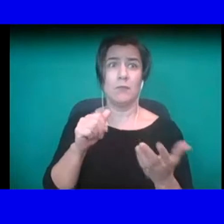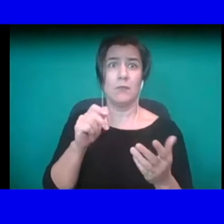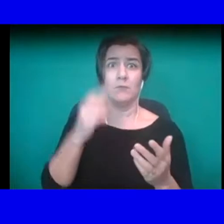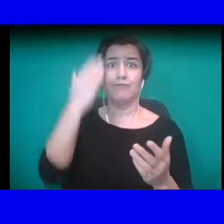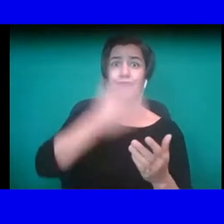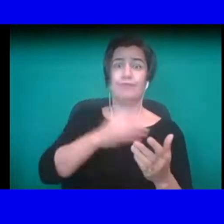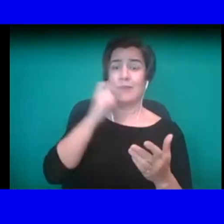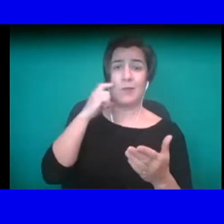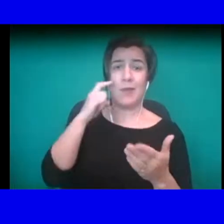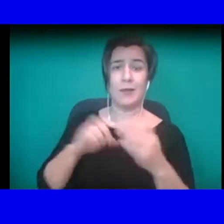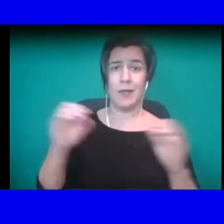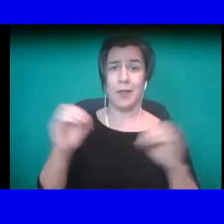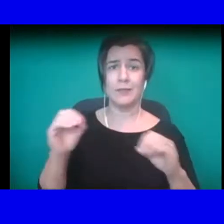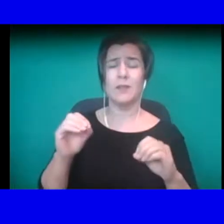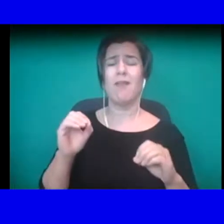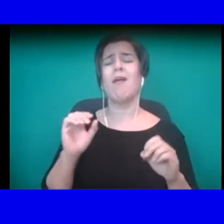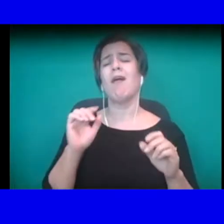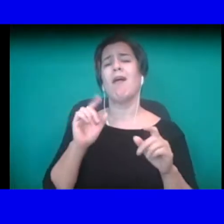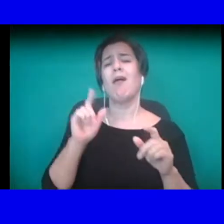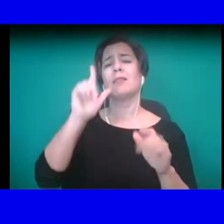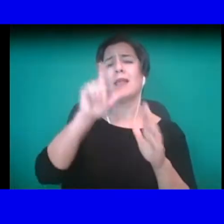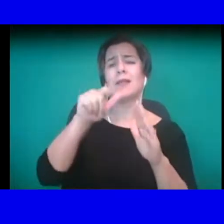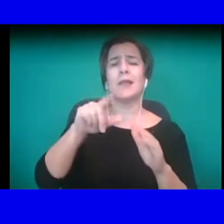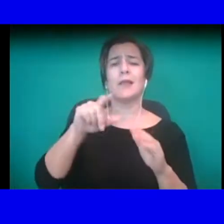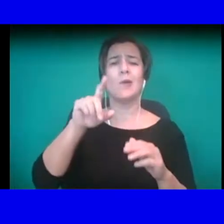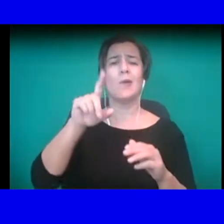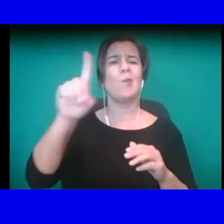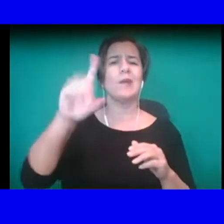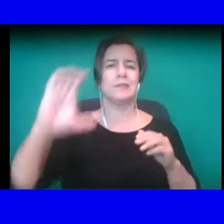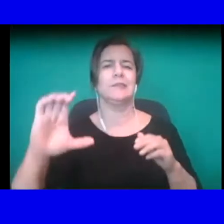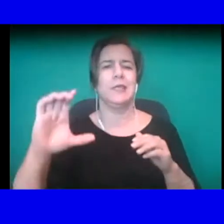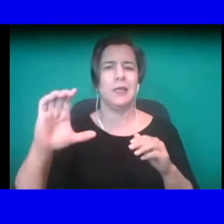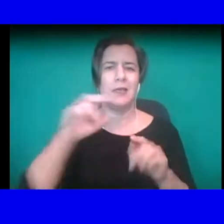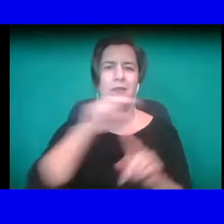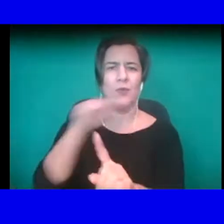They were recognized way off in a 1c category by the state, and the estimate was